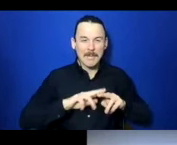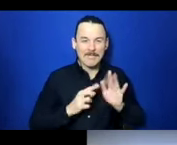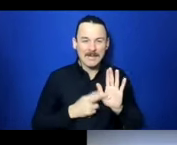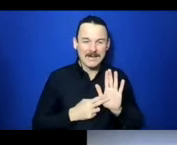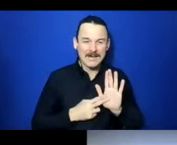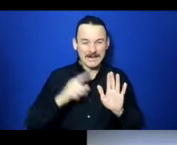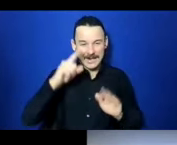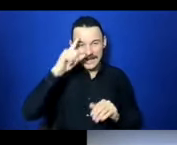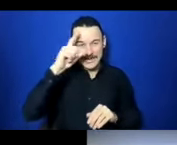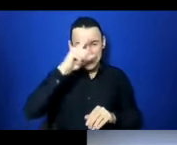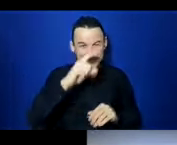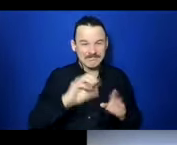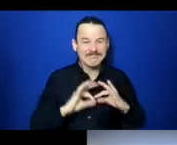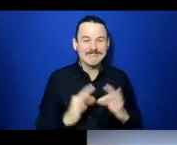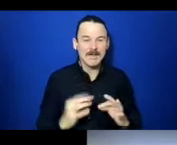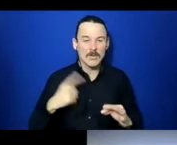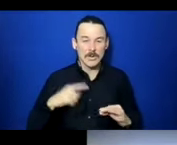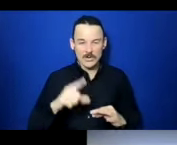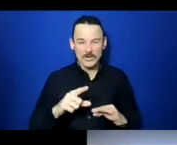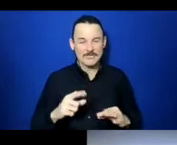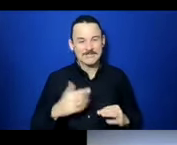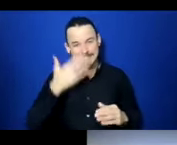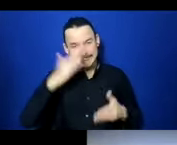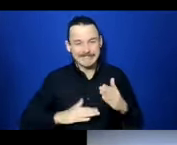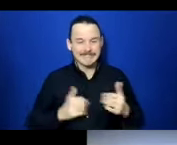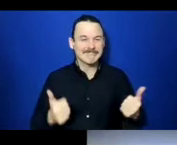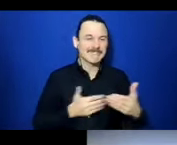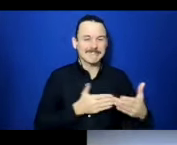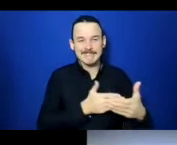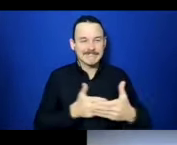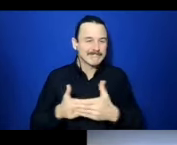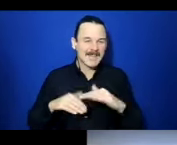environment but also in other areas. Can you tell us about your experience, perhaps